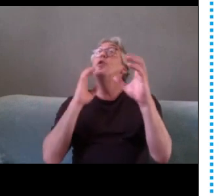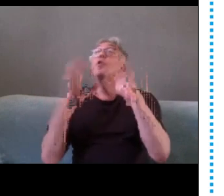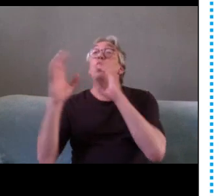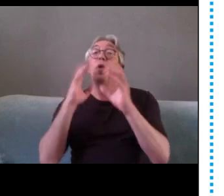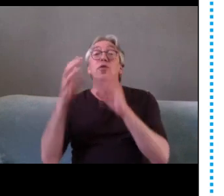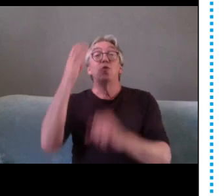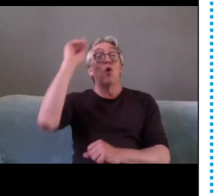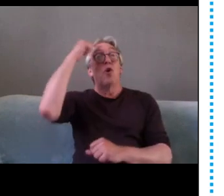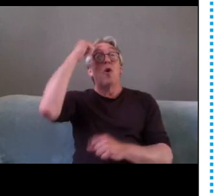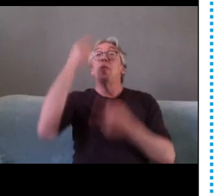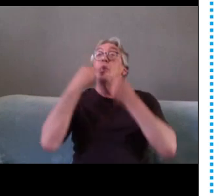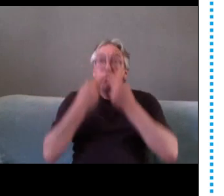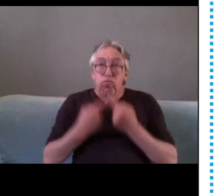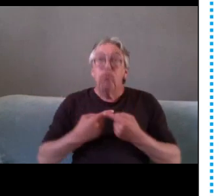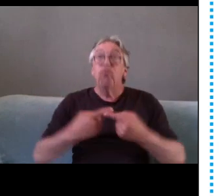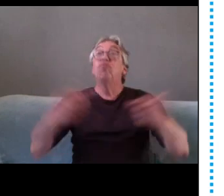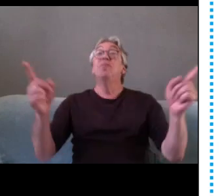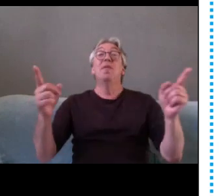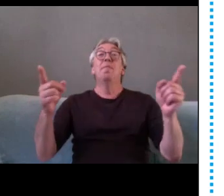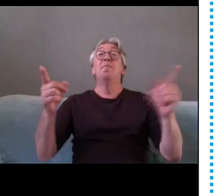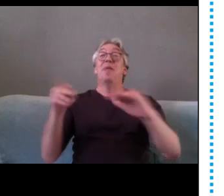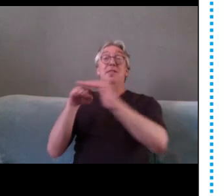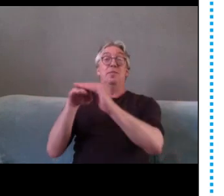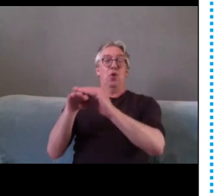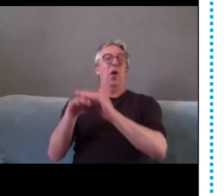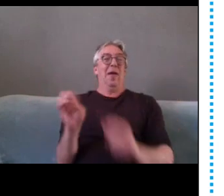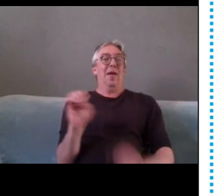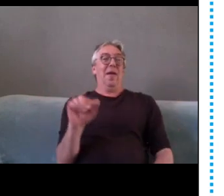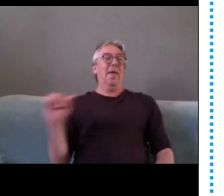Alejandro will present the point about Universal service